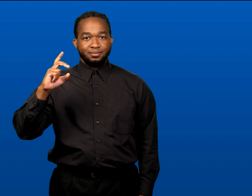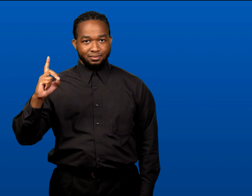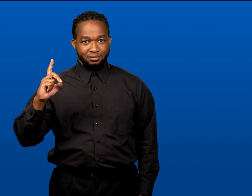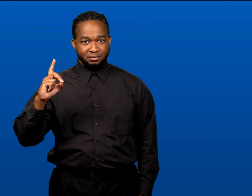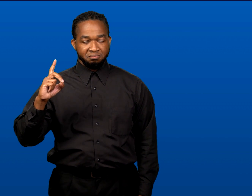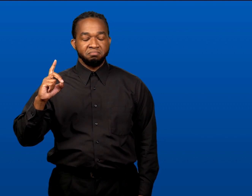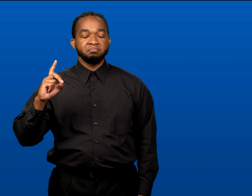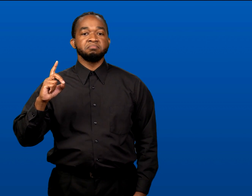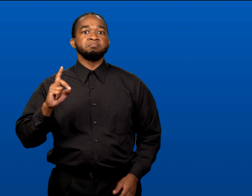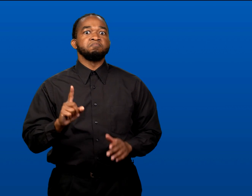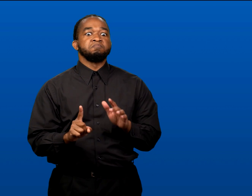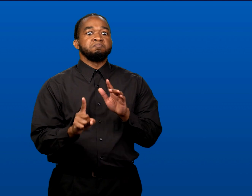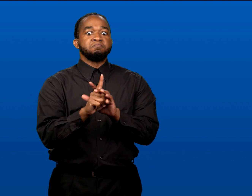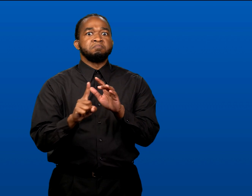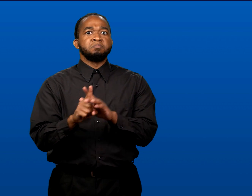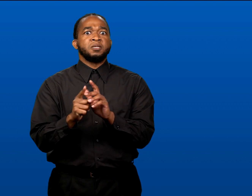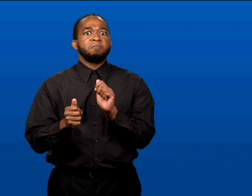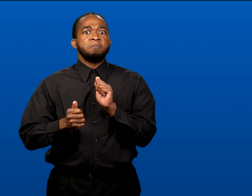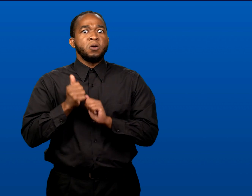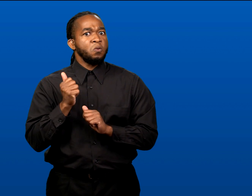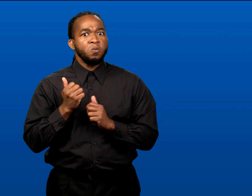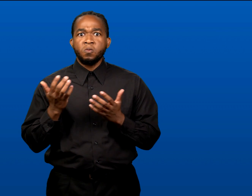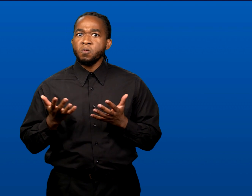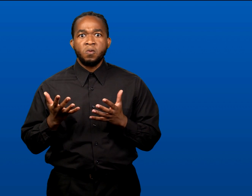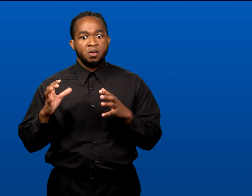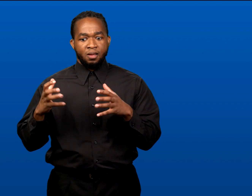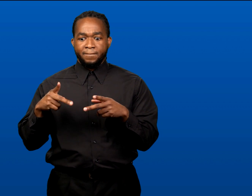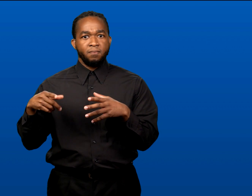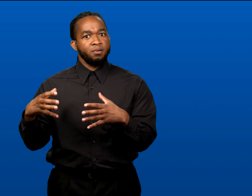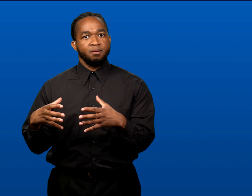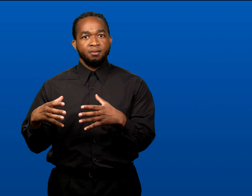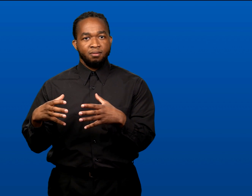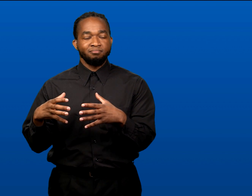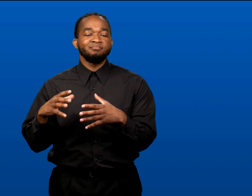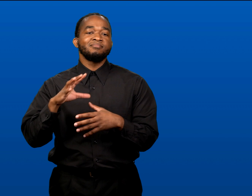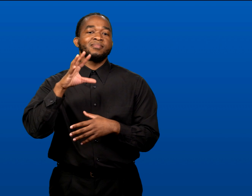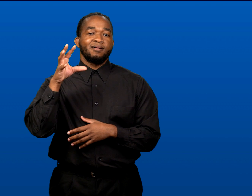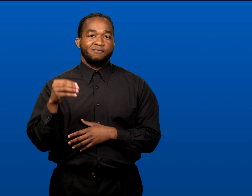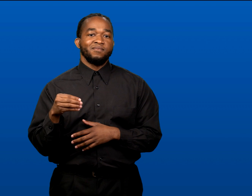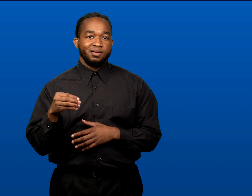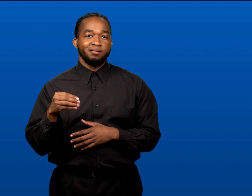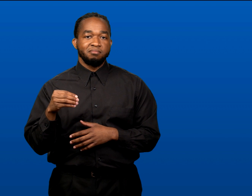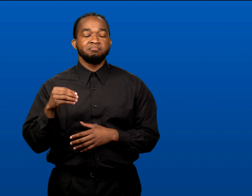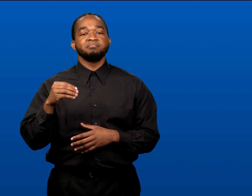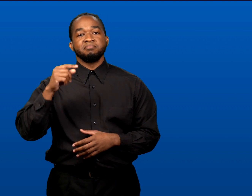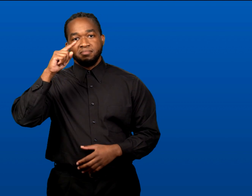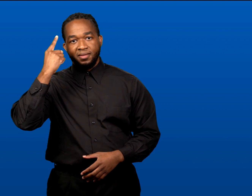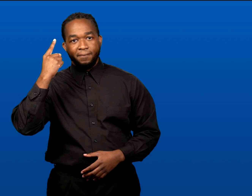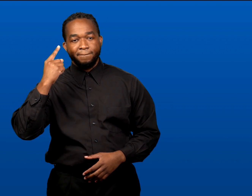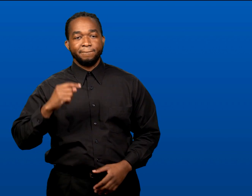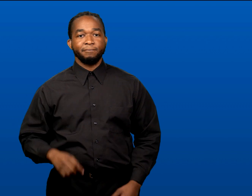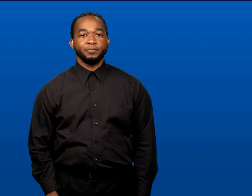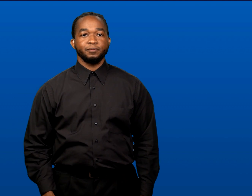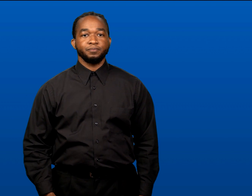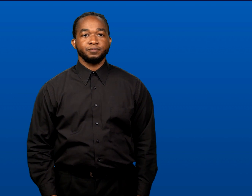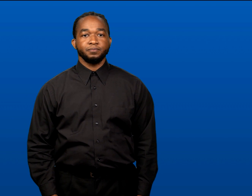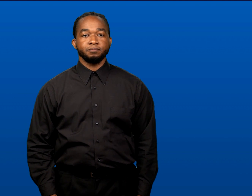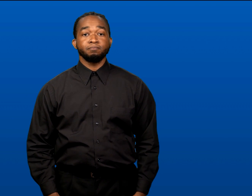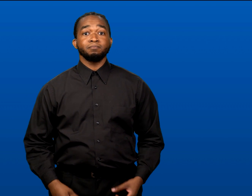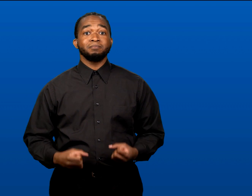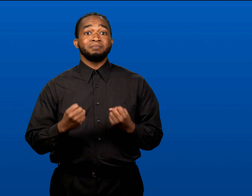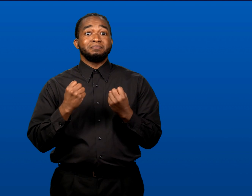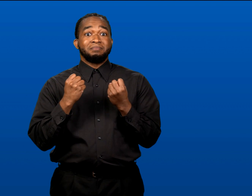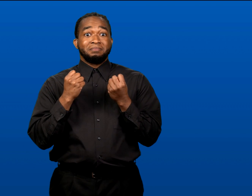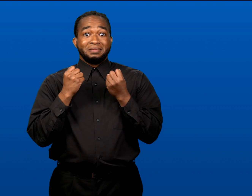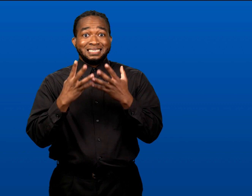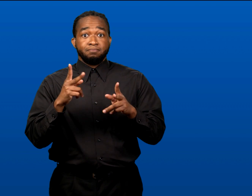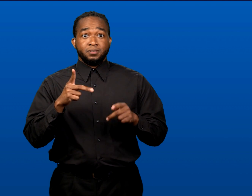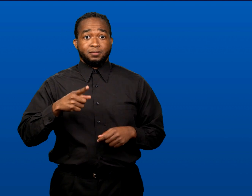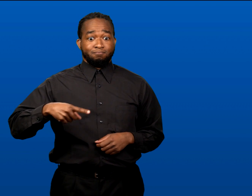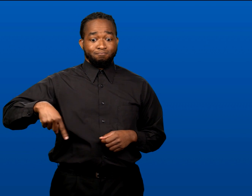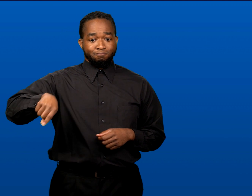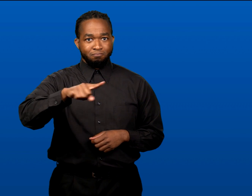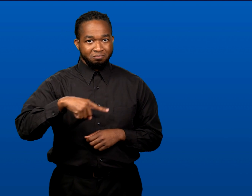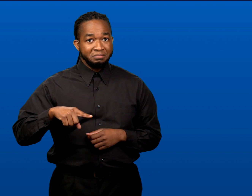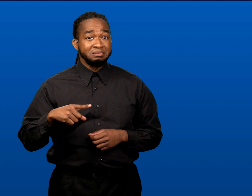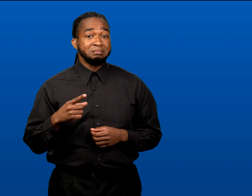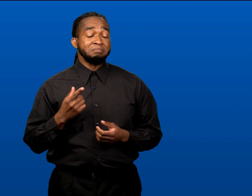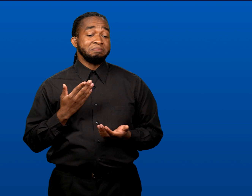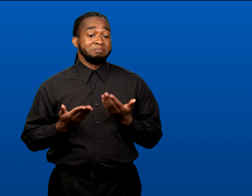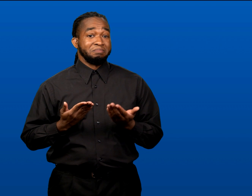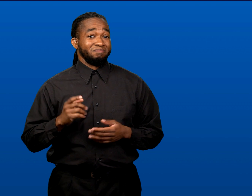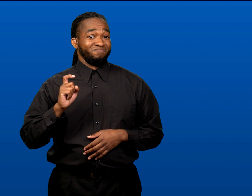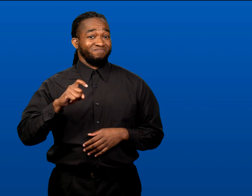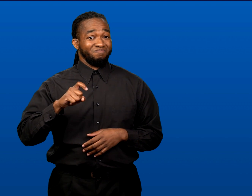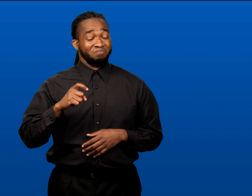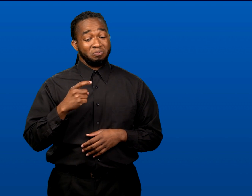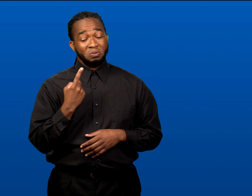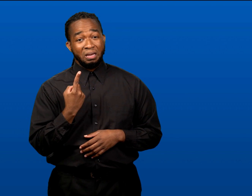cell disease. It's most common among people of African descent. Many of these people will